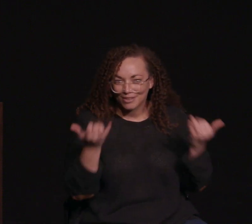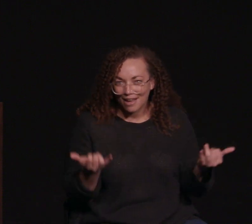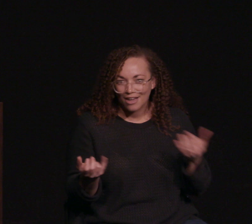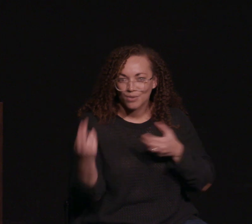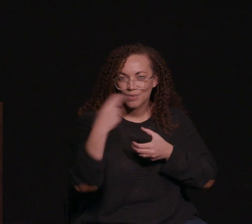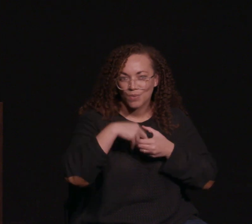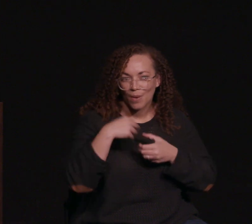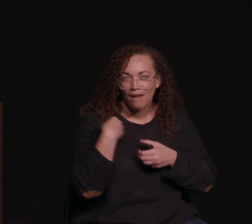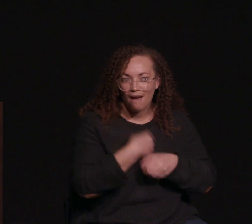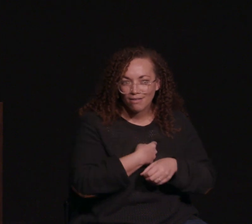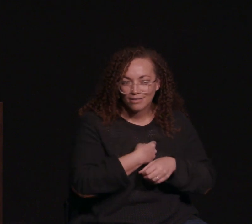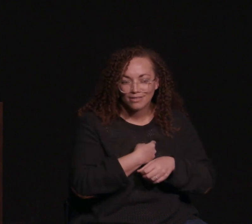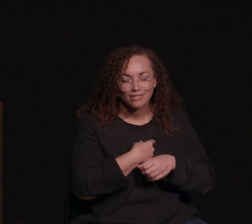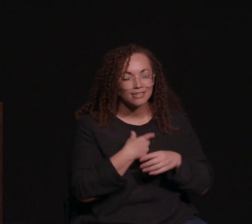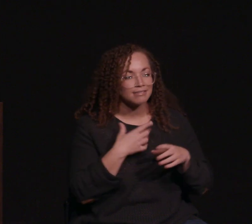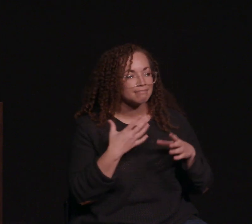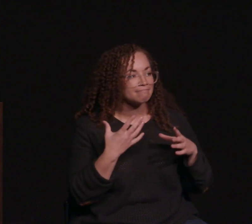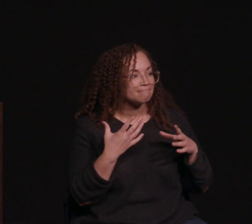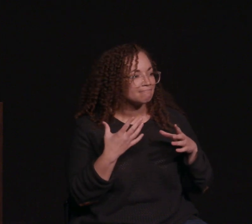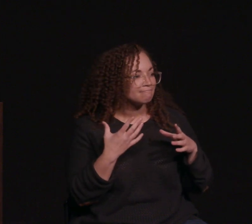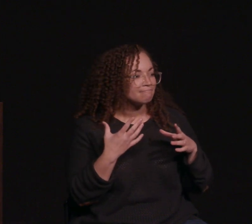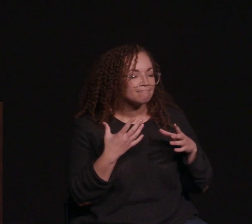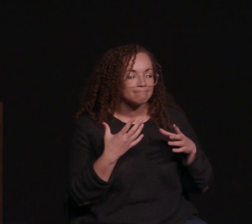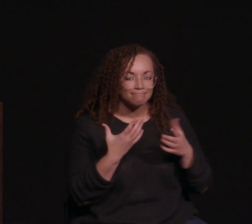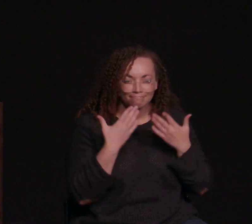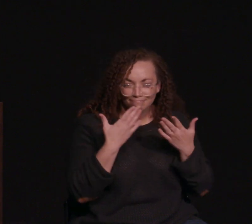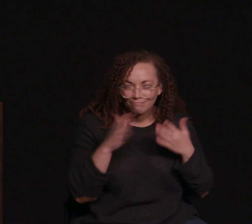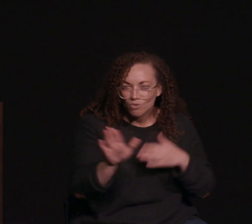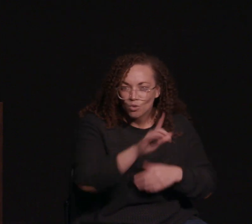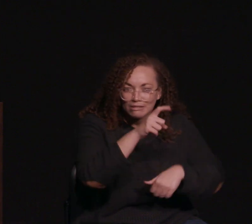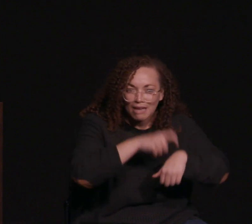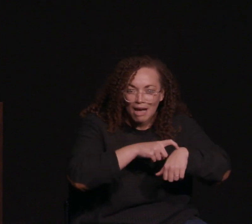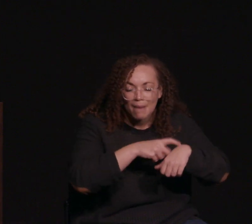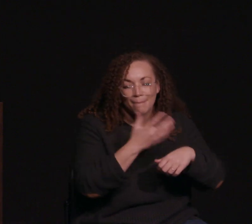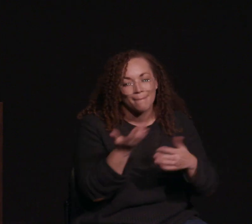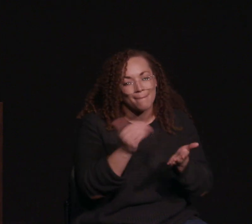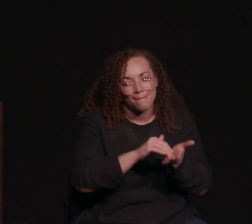for making time and, of course, thank you again to Bryant.